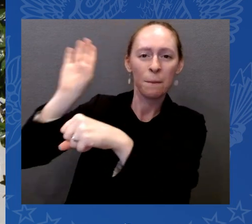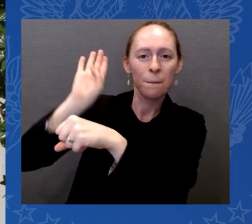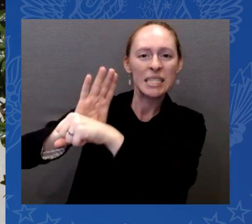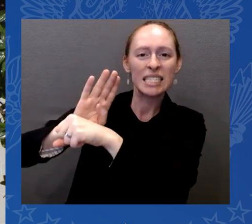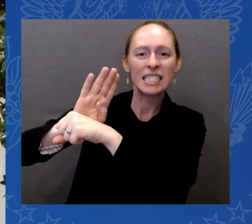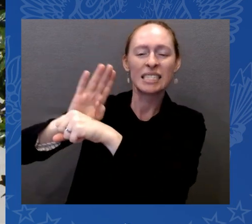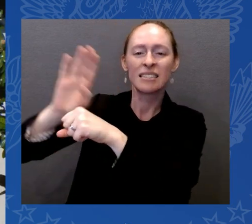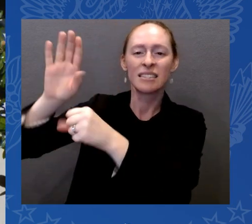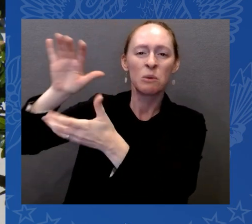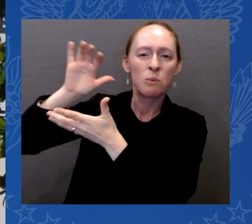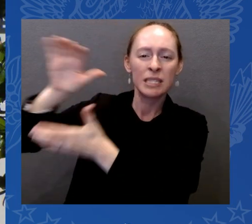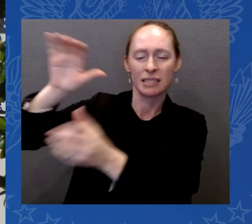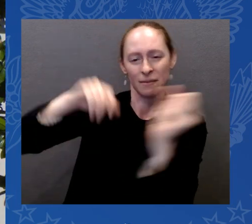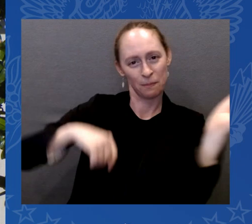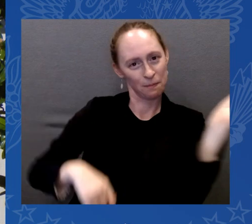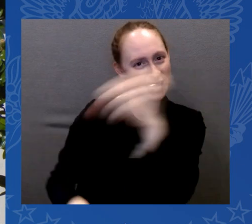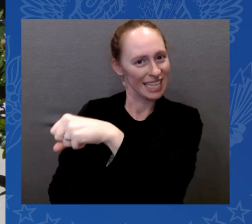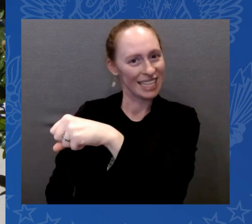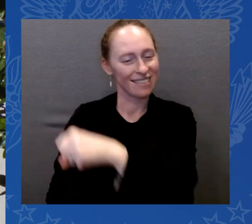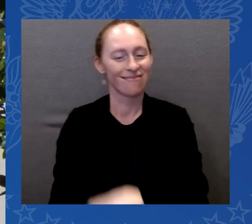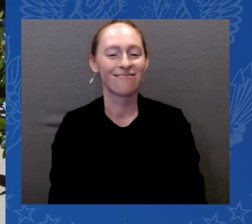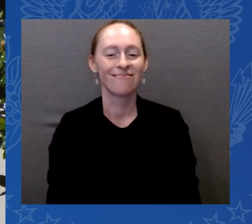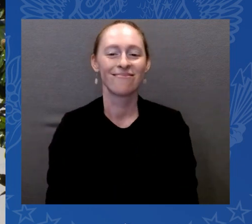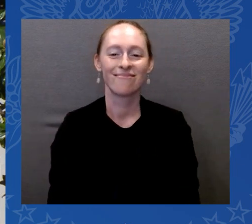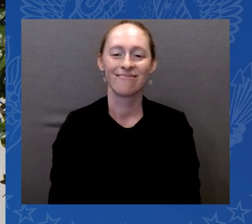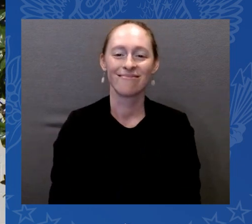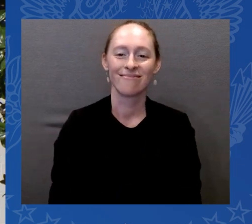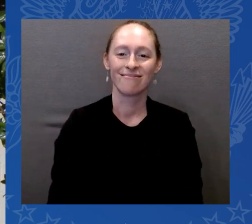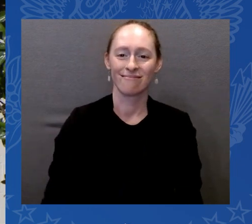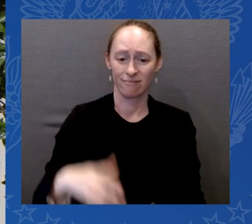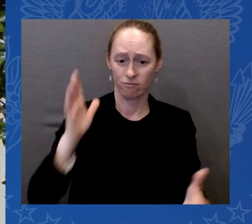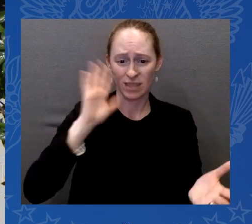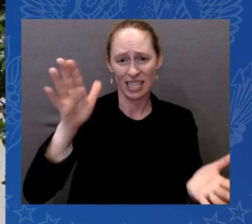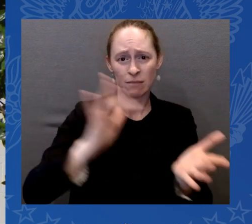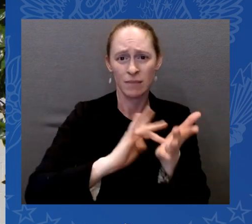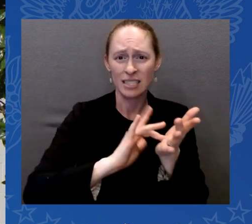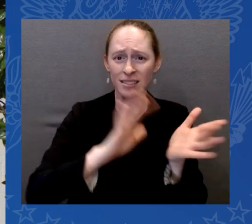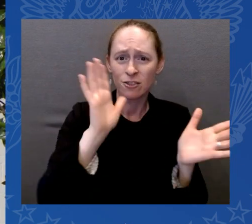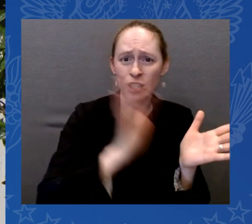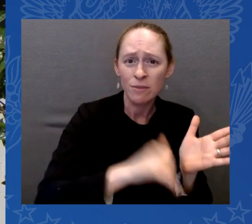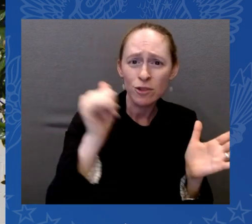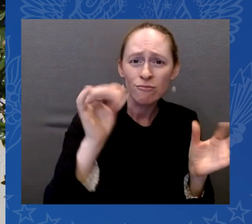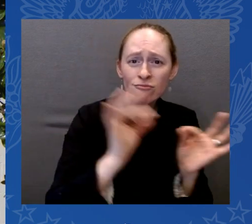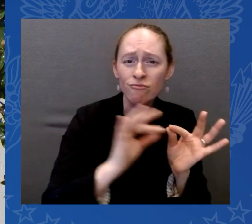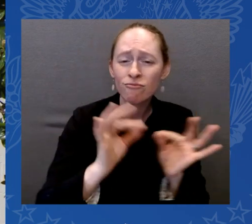lower energy costs for millions of families. And we are going to take the most aggressive action ever,